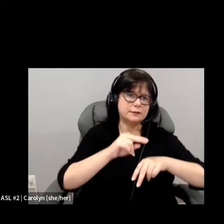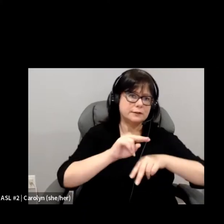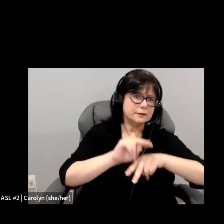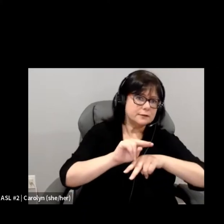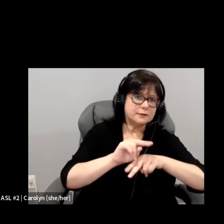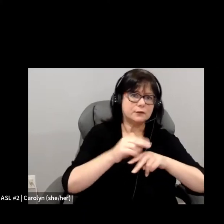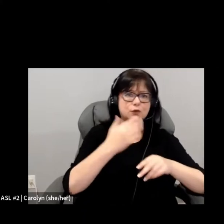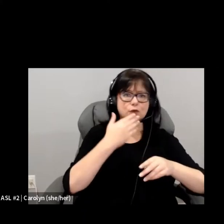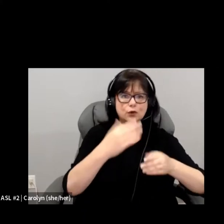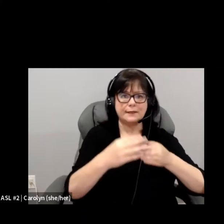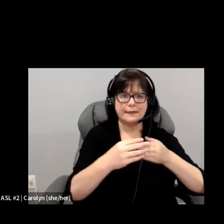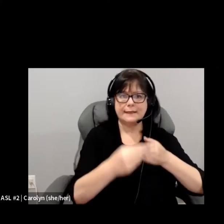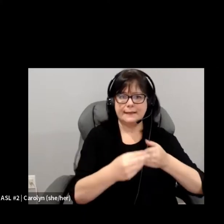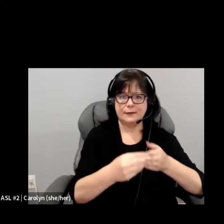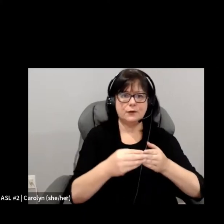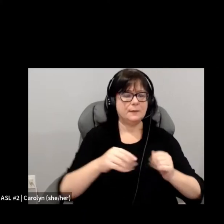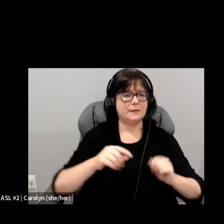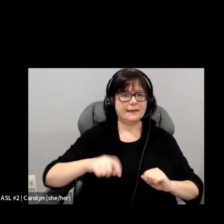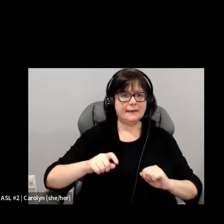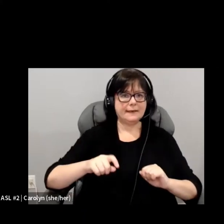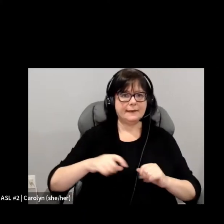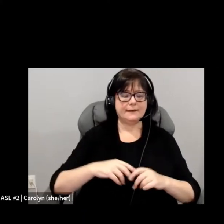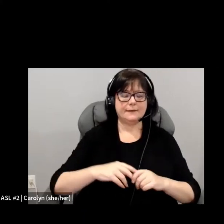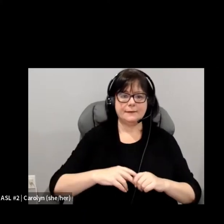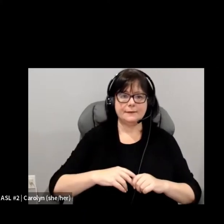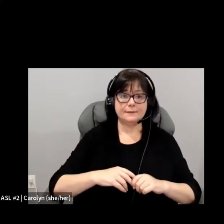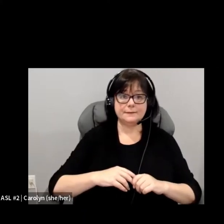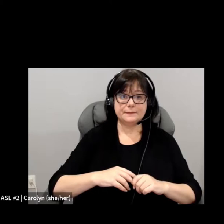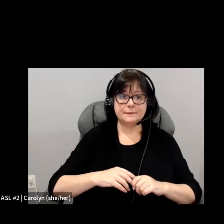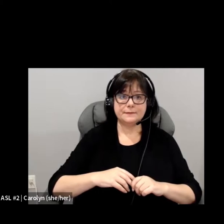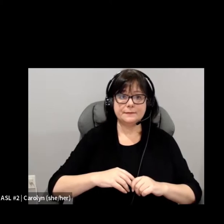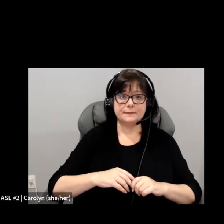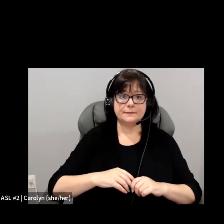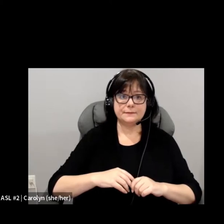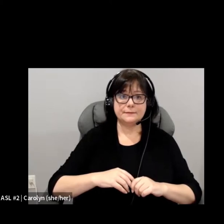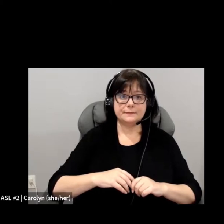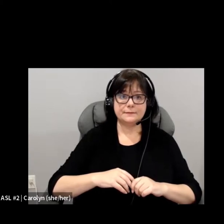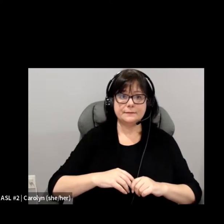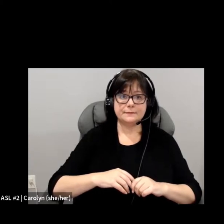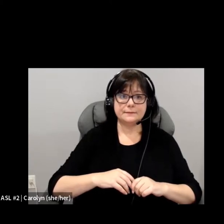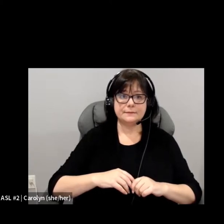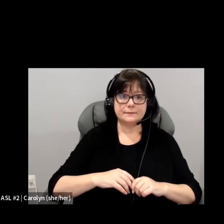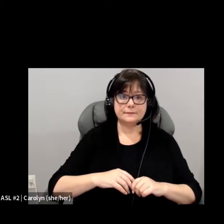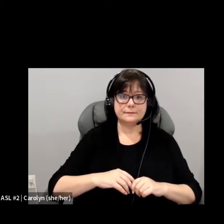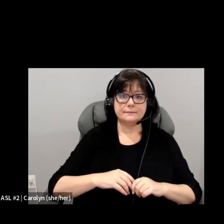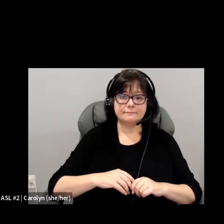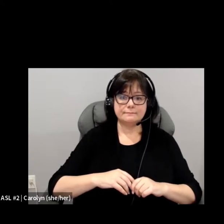AND THE HARD WORK THAT THAT ENTAILS.